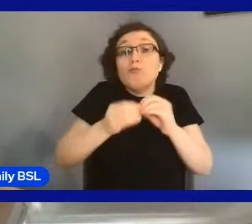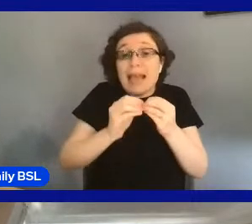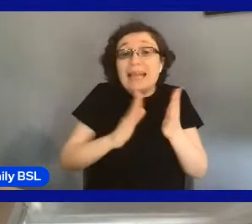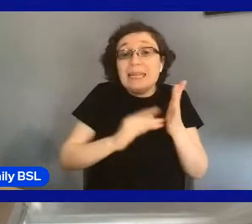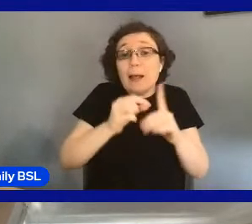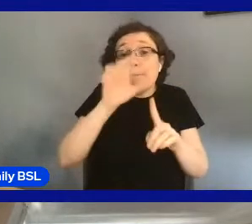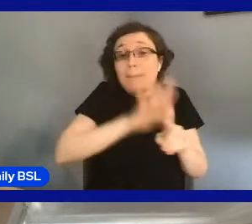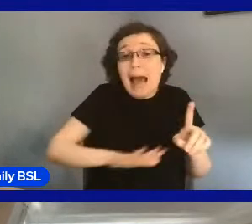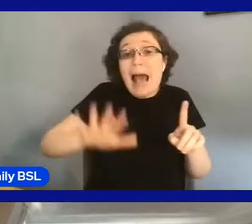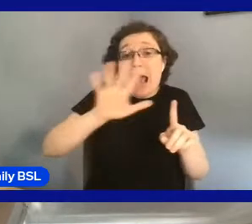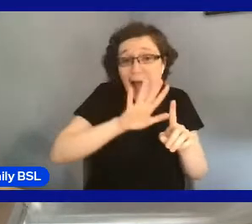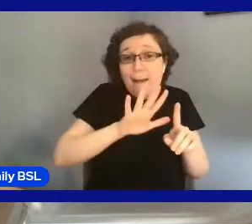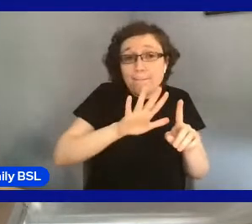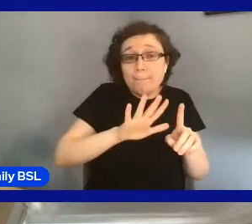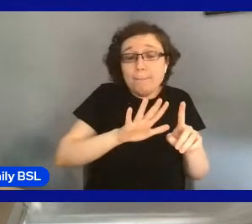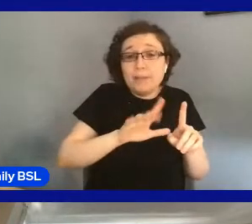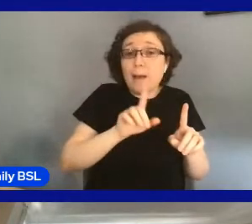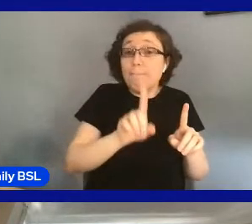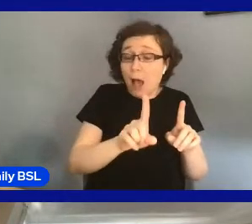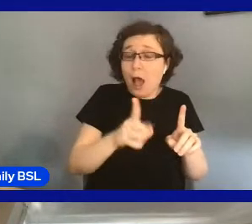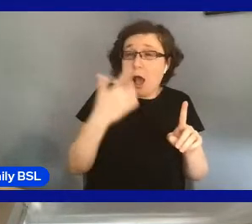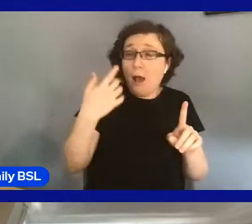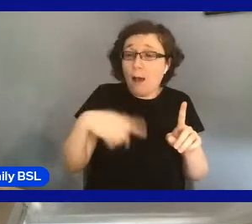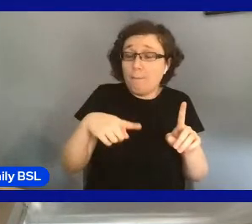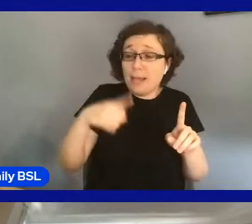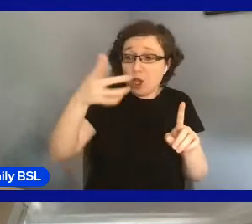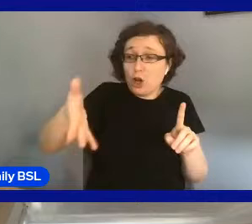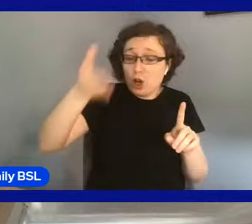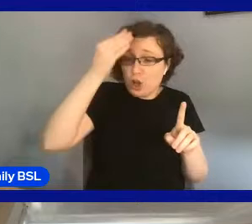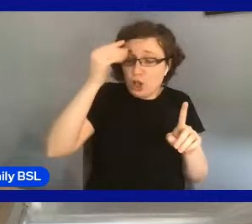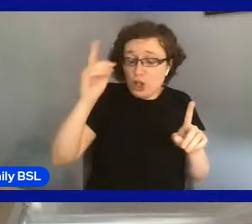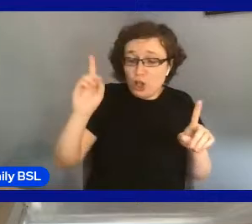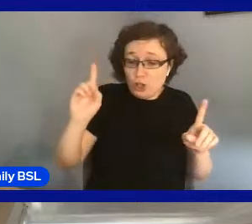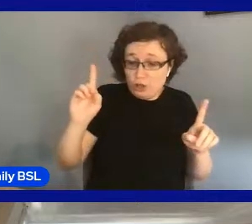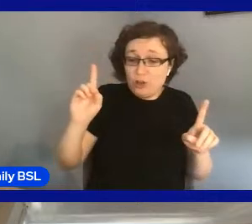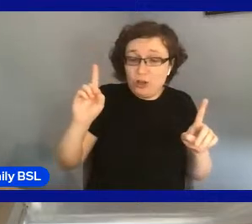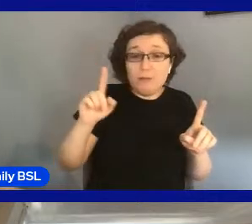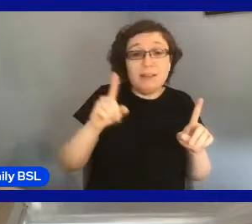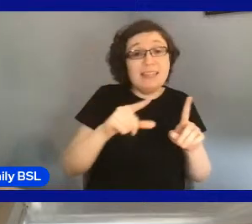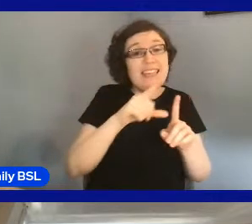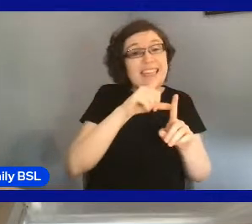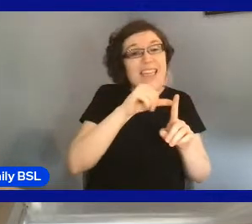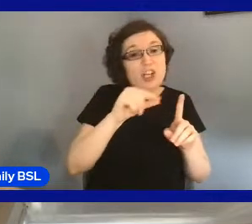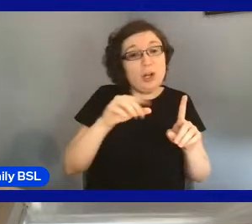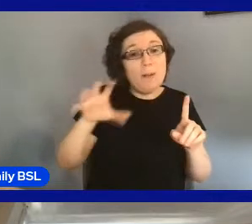digital tools to create these maps and I think what we learned is the technology, and Digital